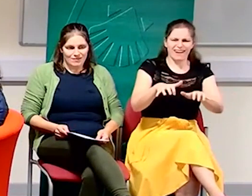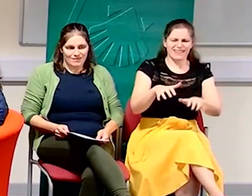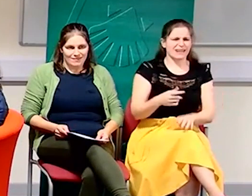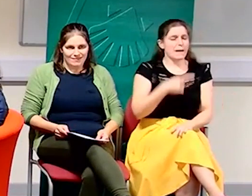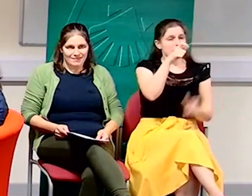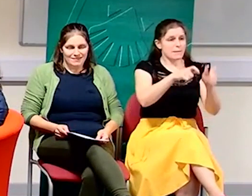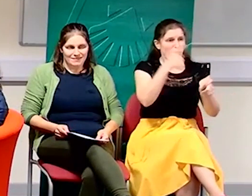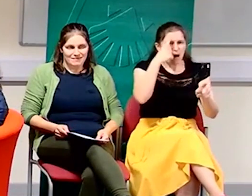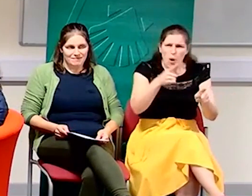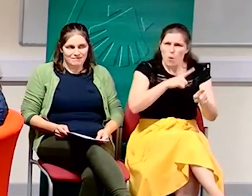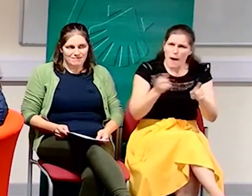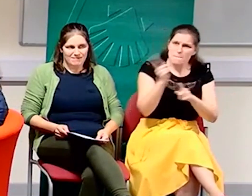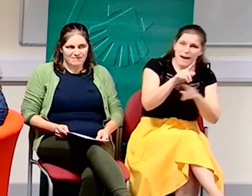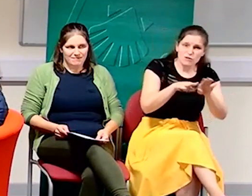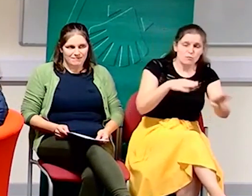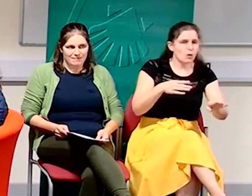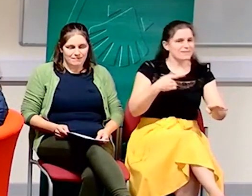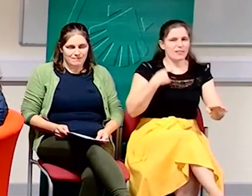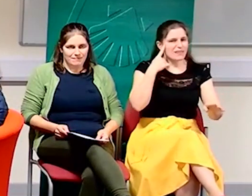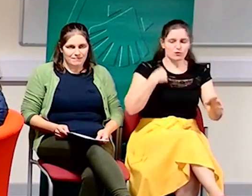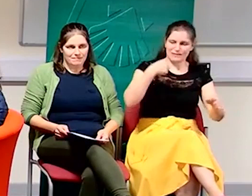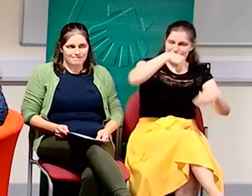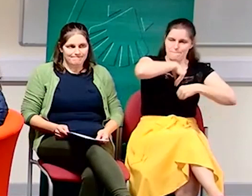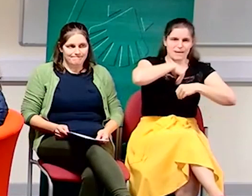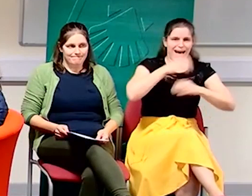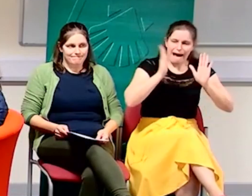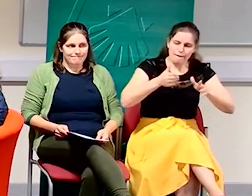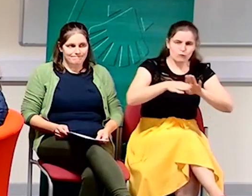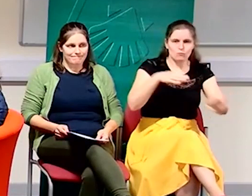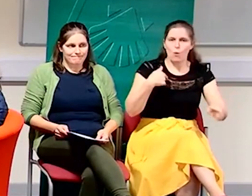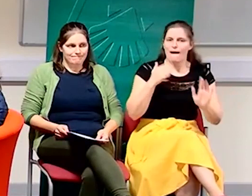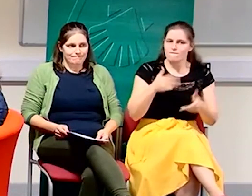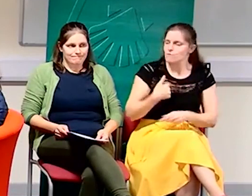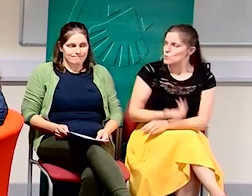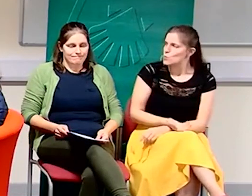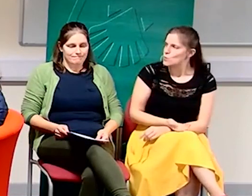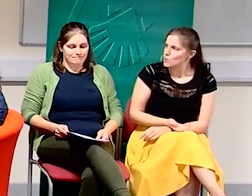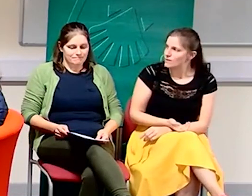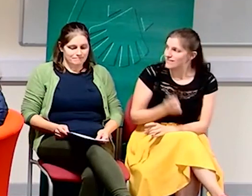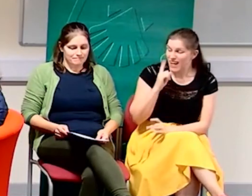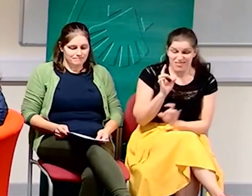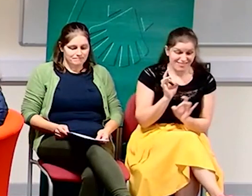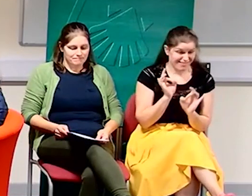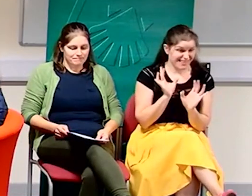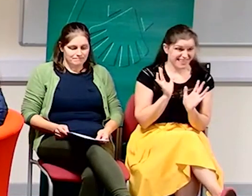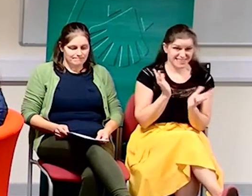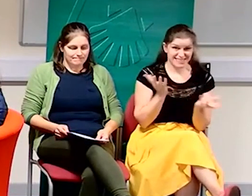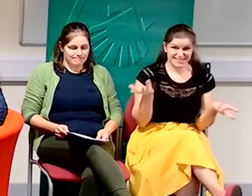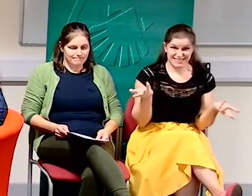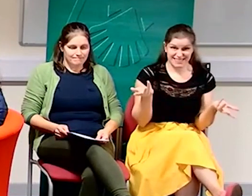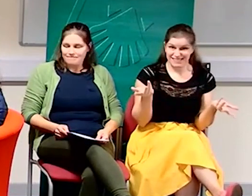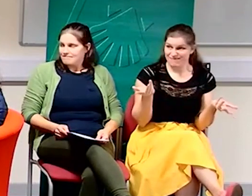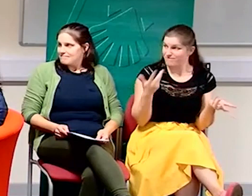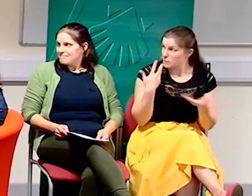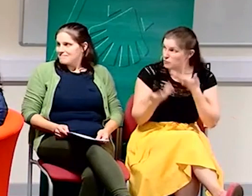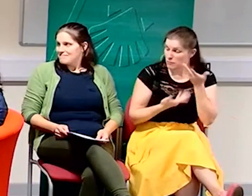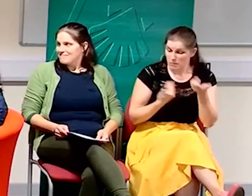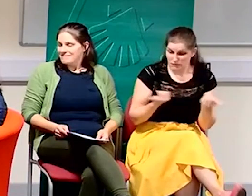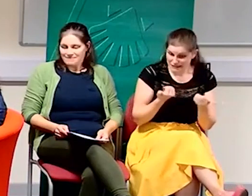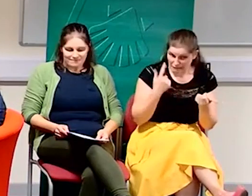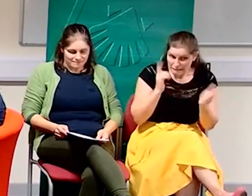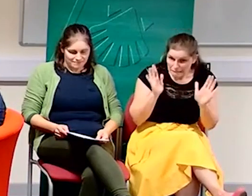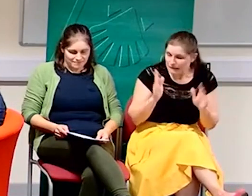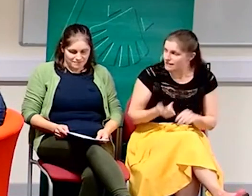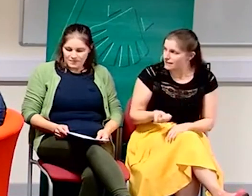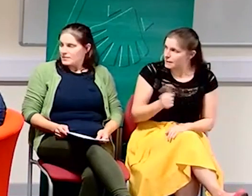but we can't help how we're made um and I think that's about as far as I go my description hi